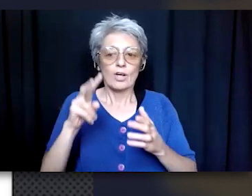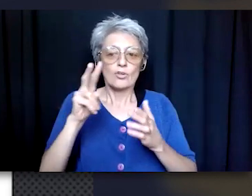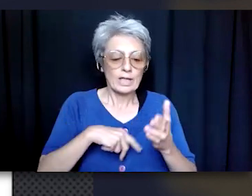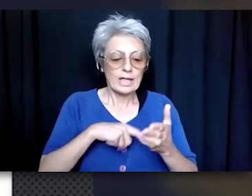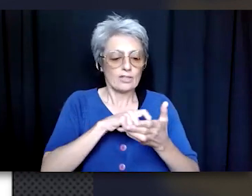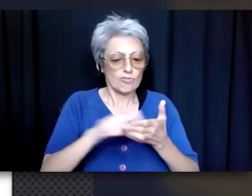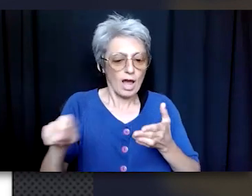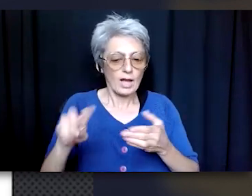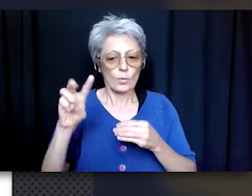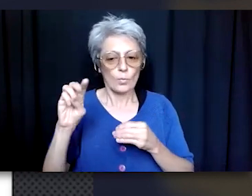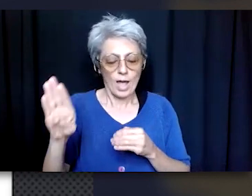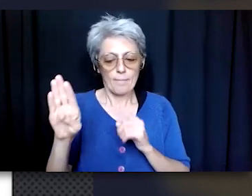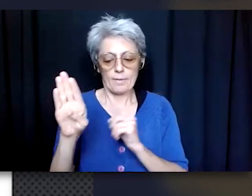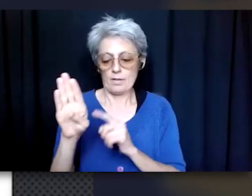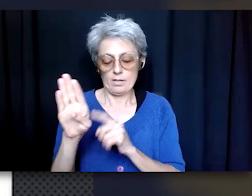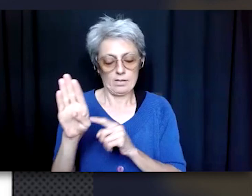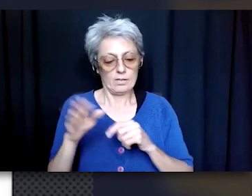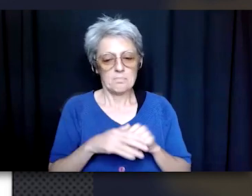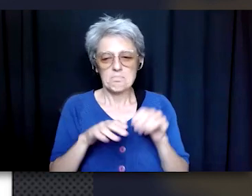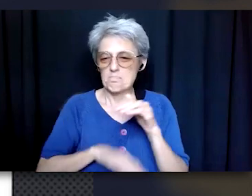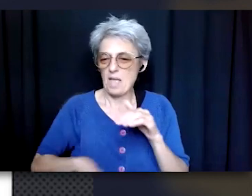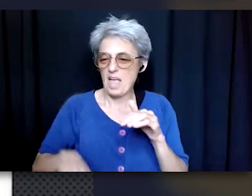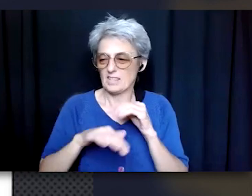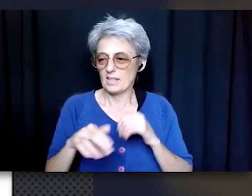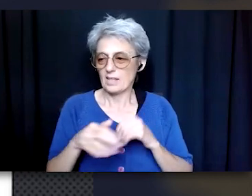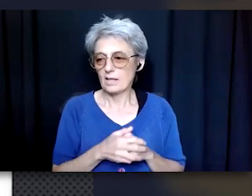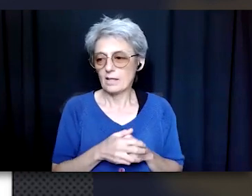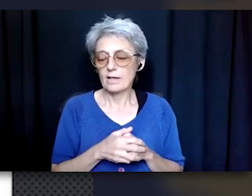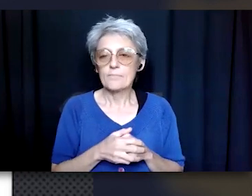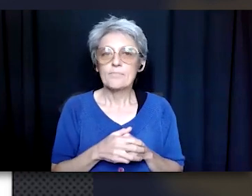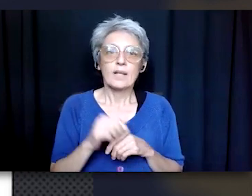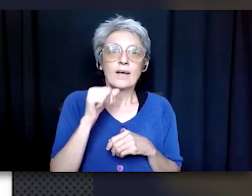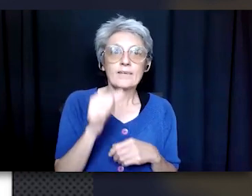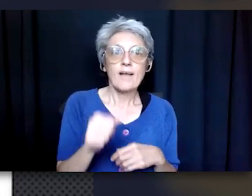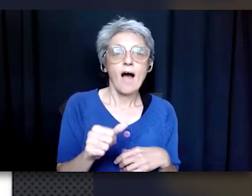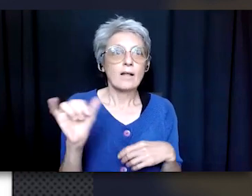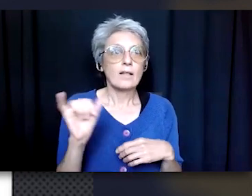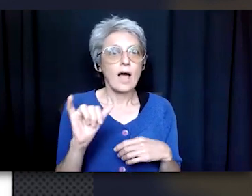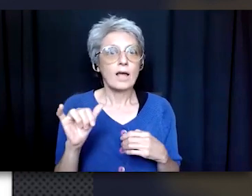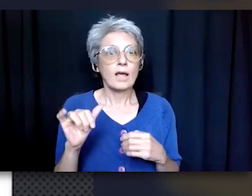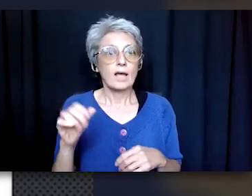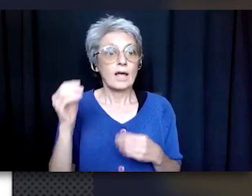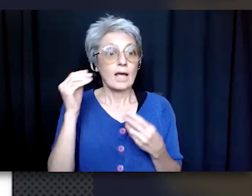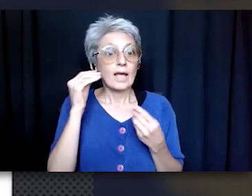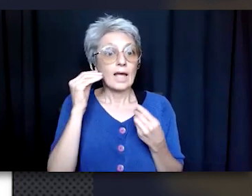just having official information cast out towards you by the Encyclopedia Britannica